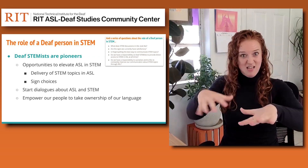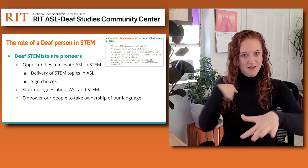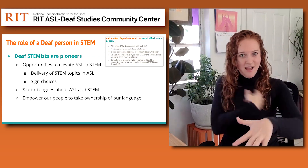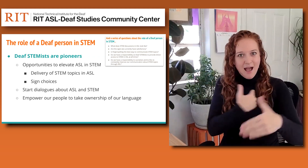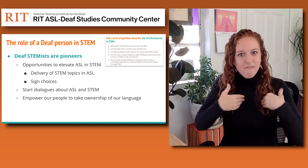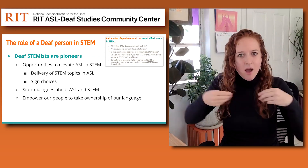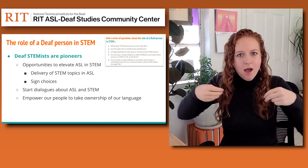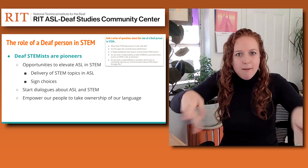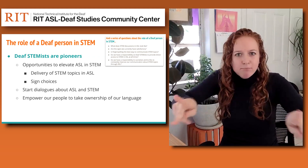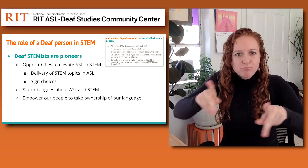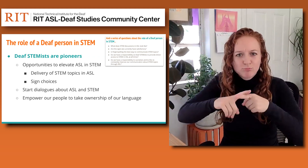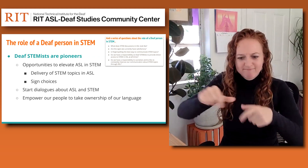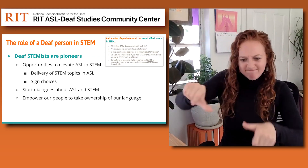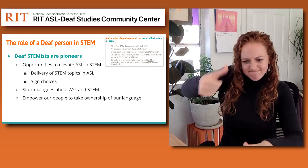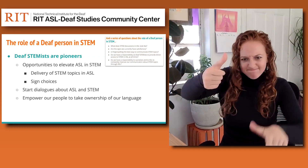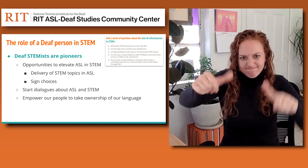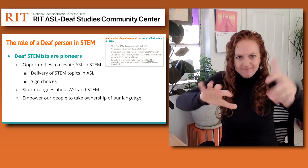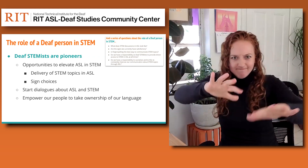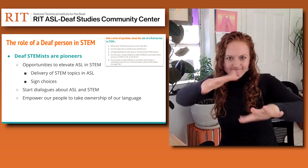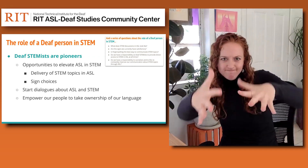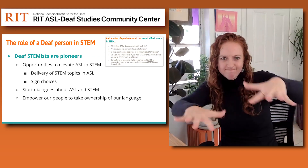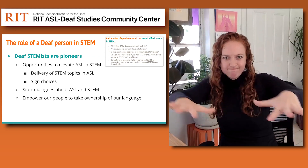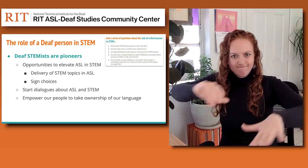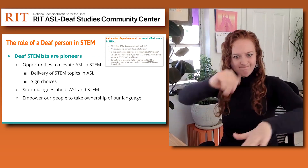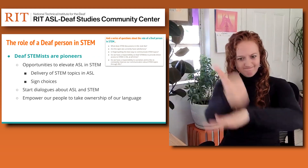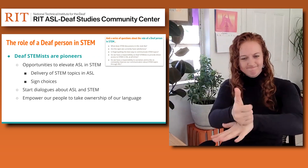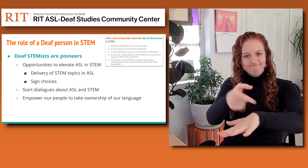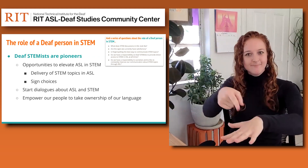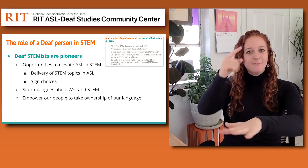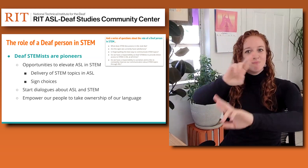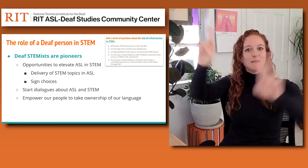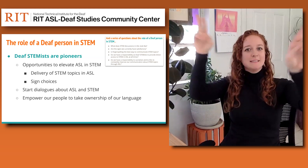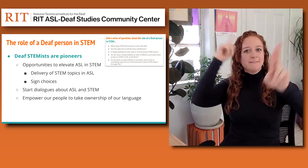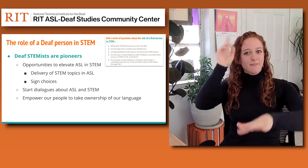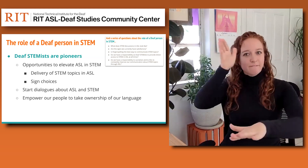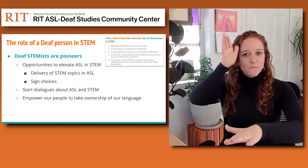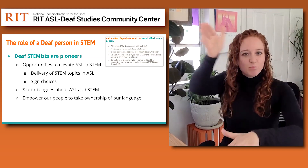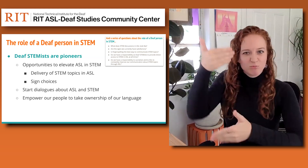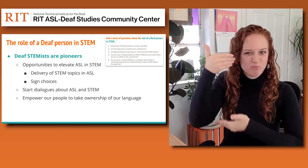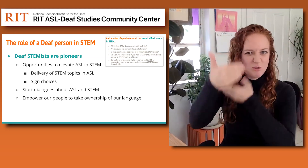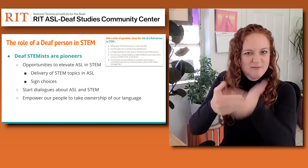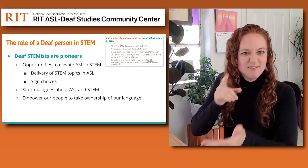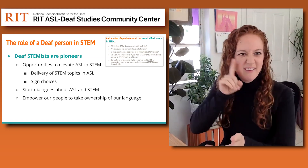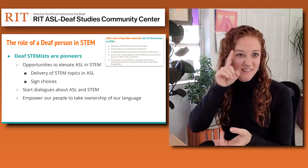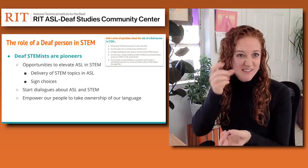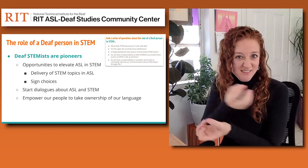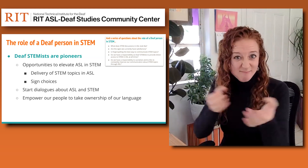and now we have an opportunity to really dig deep and set up and set away the role,